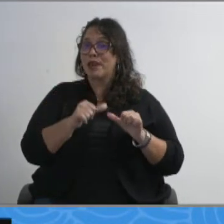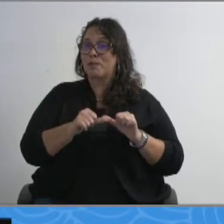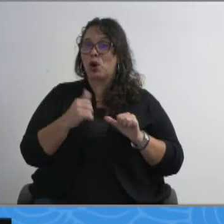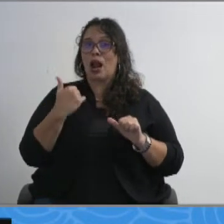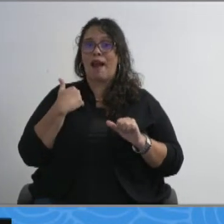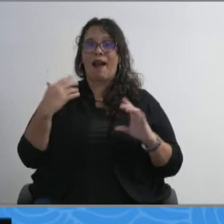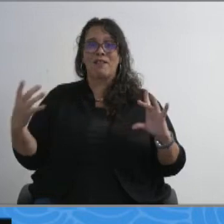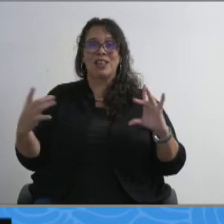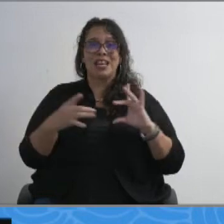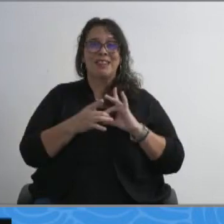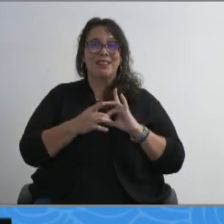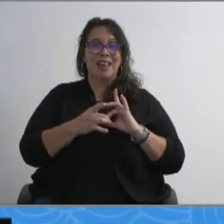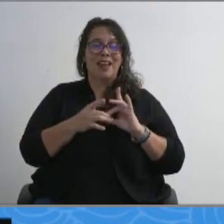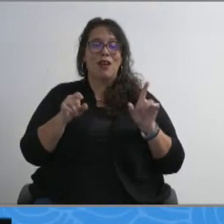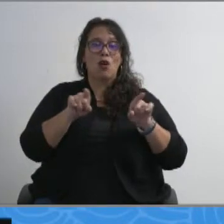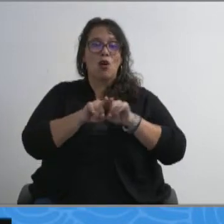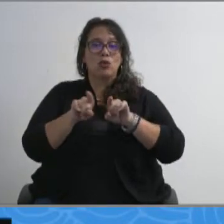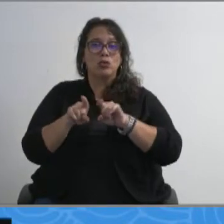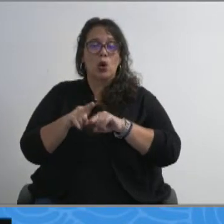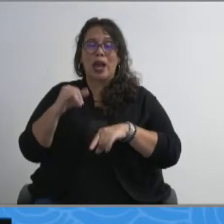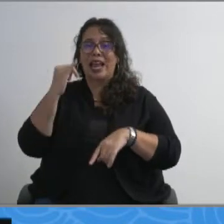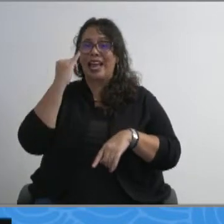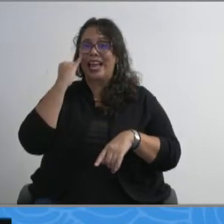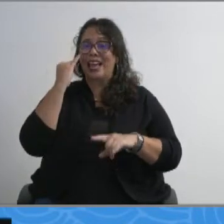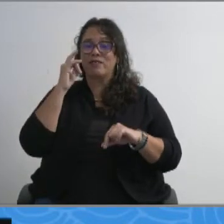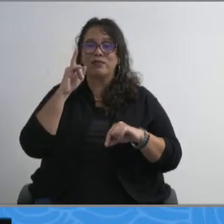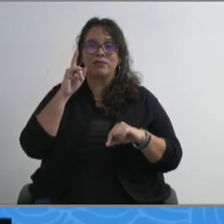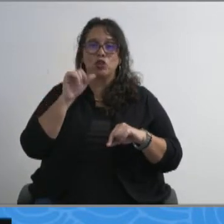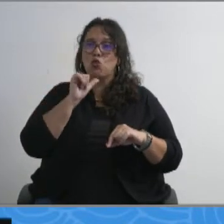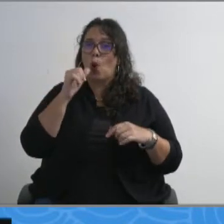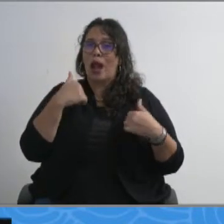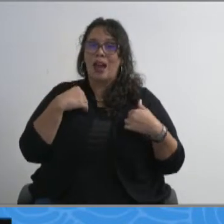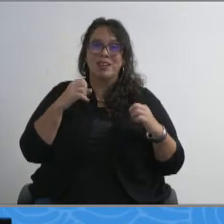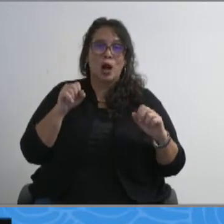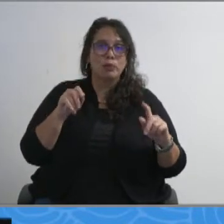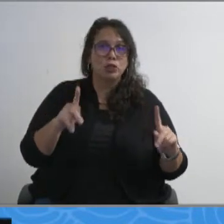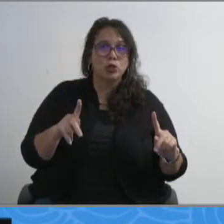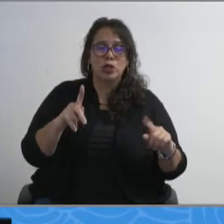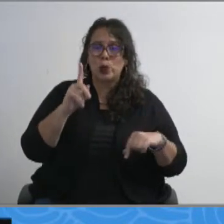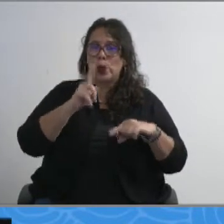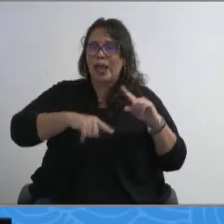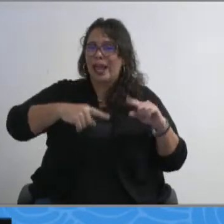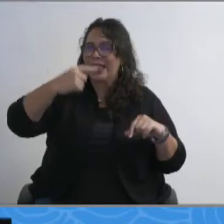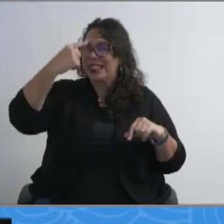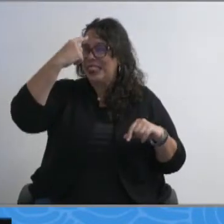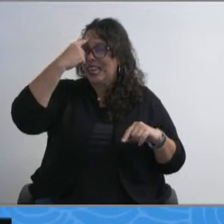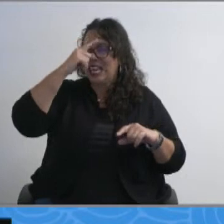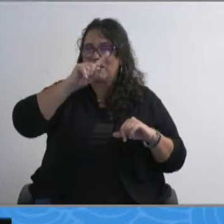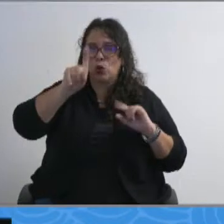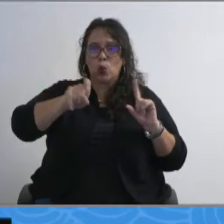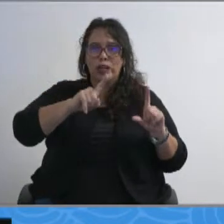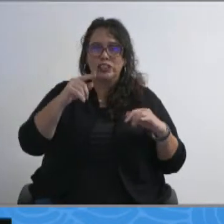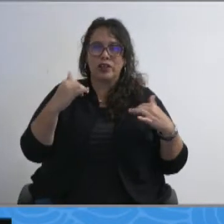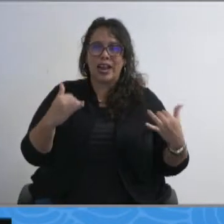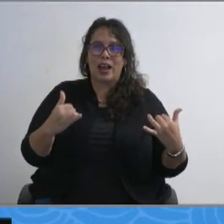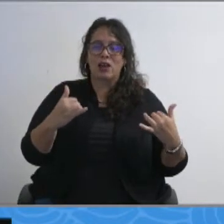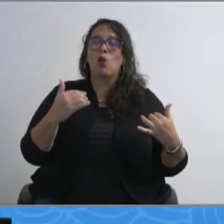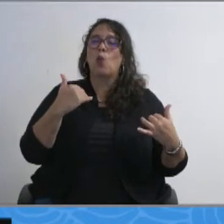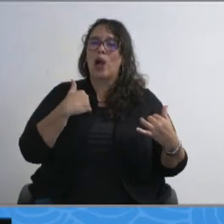also if you don't get an opportunity or you can't think of a question now. You always have that link to be able to ask questions of us,